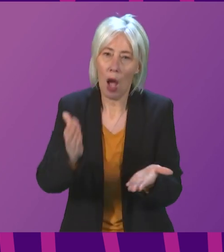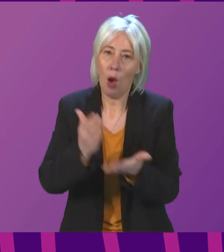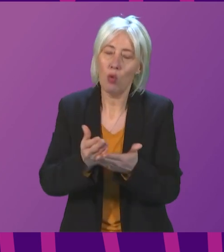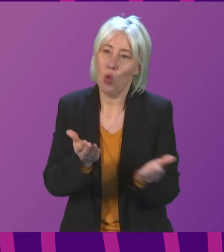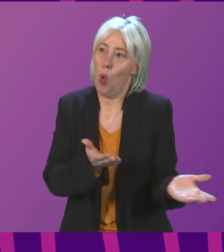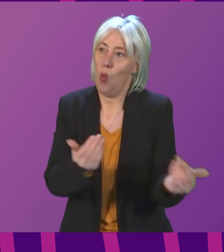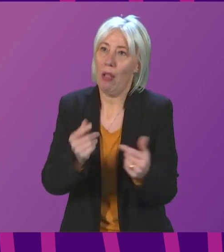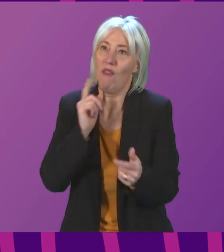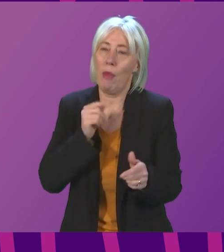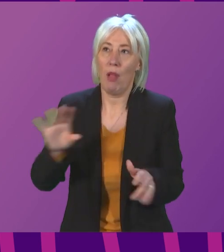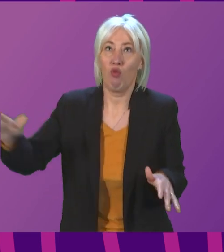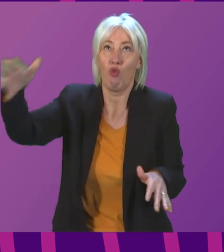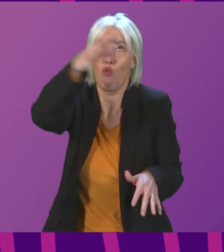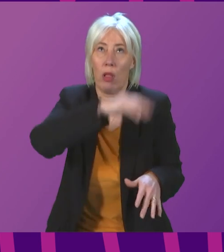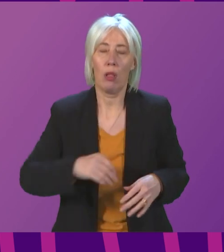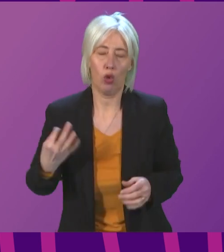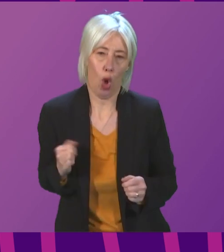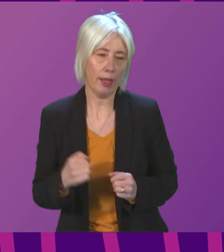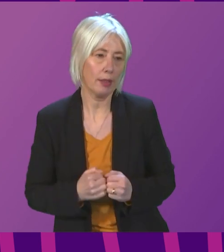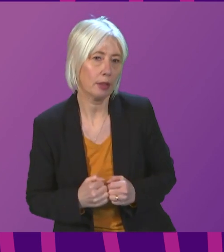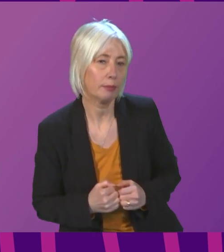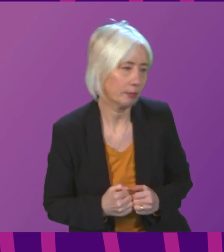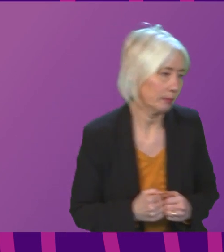rural Scotland.